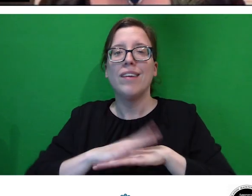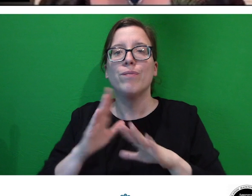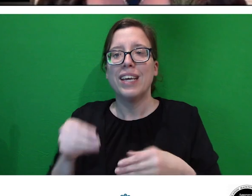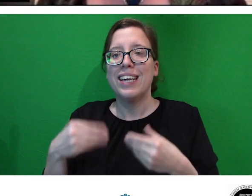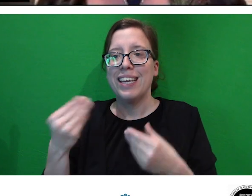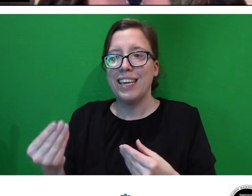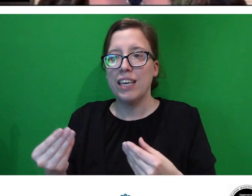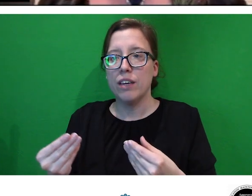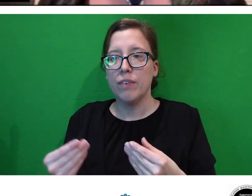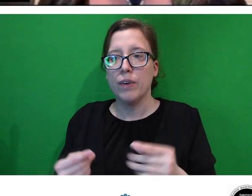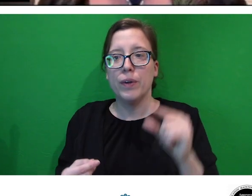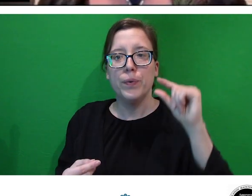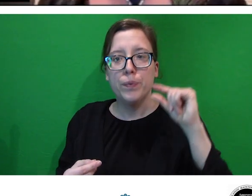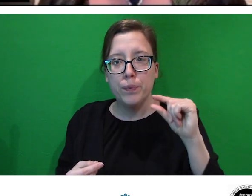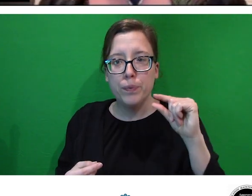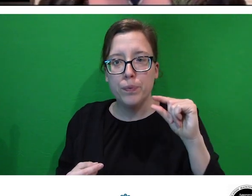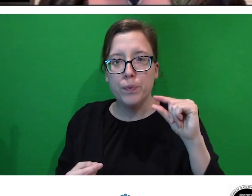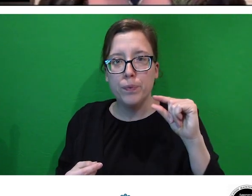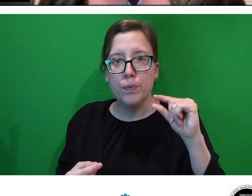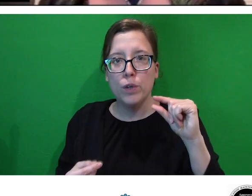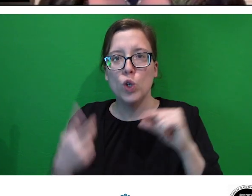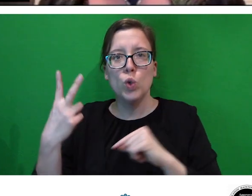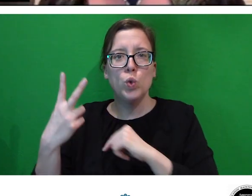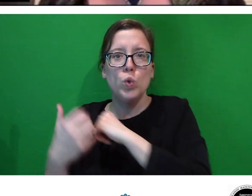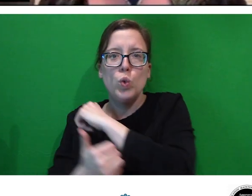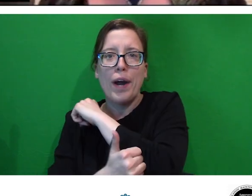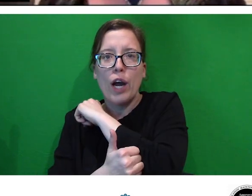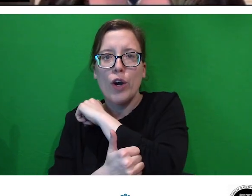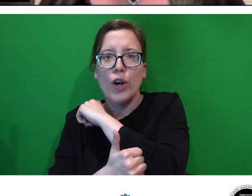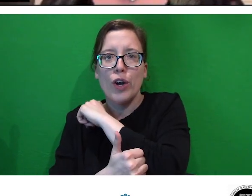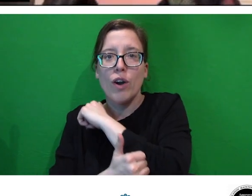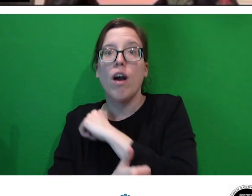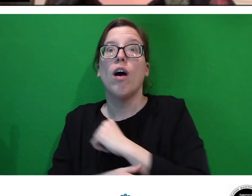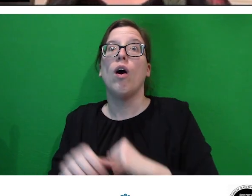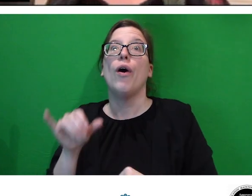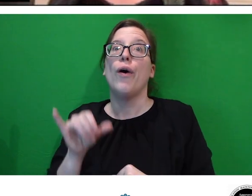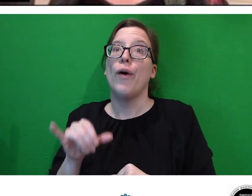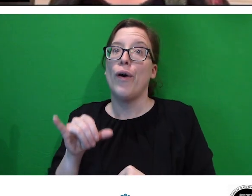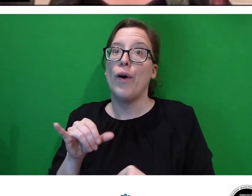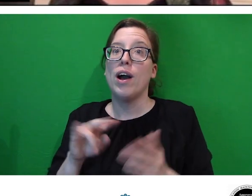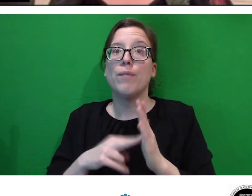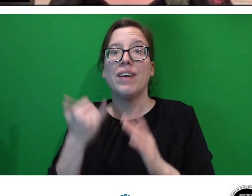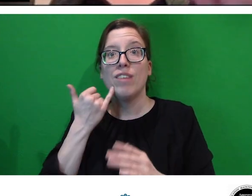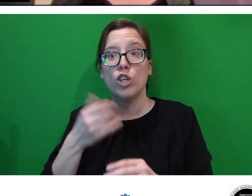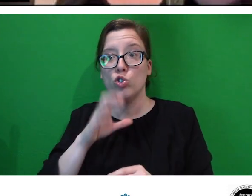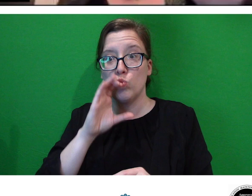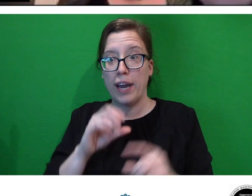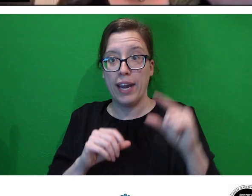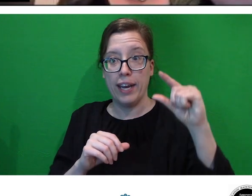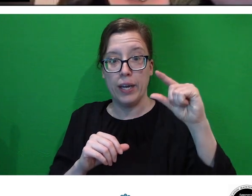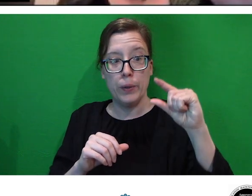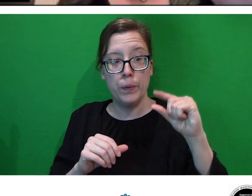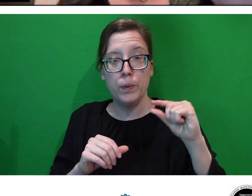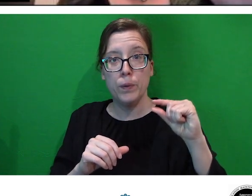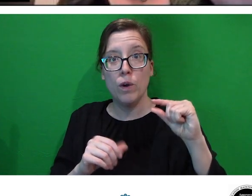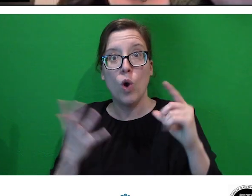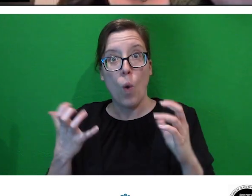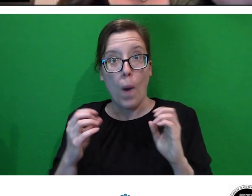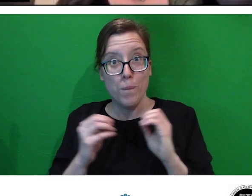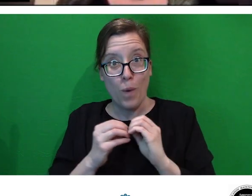Why? They don't do anything. It just has to show up. Right? Show up at the table. Give them this much juice.